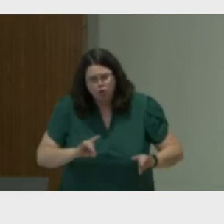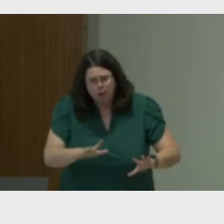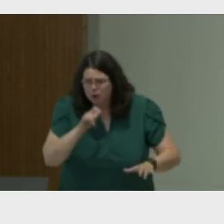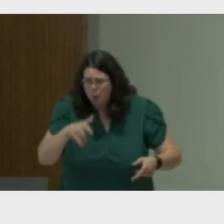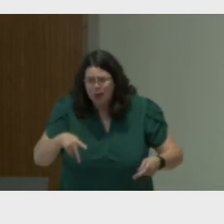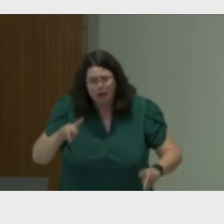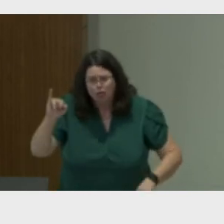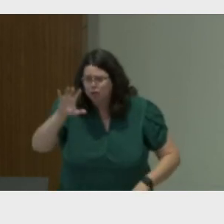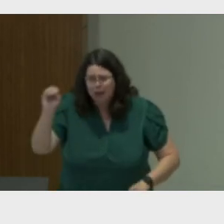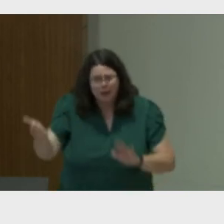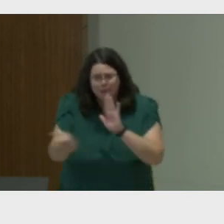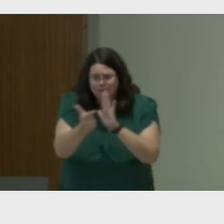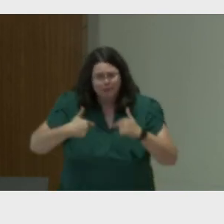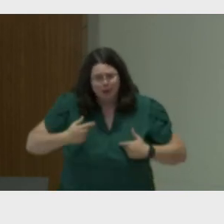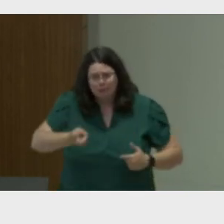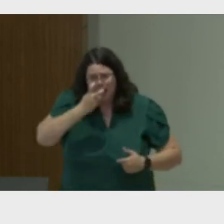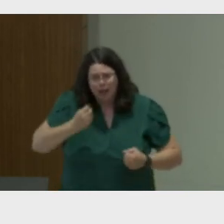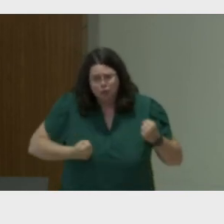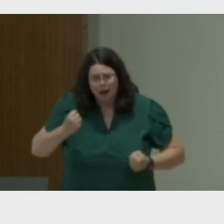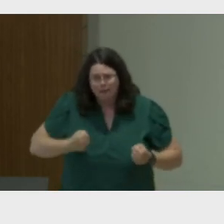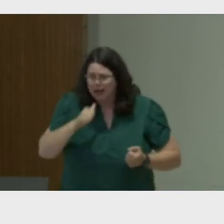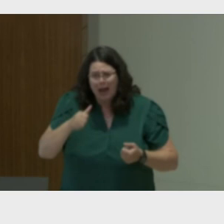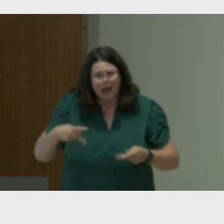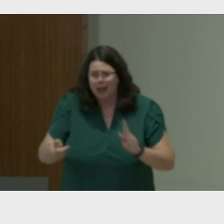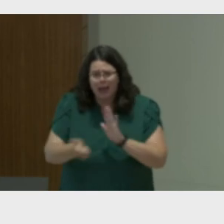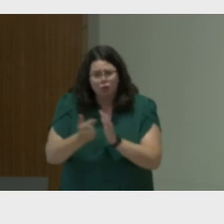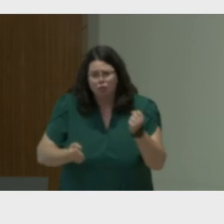companies don't let people drive by Braille.